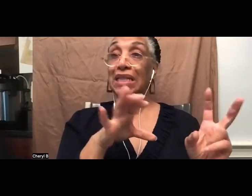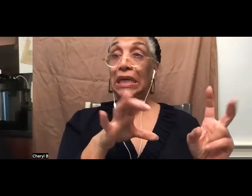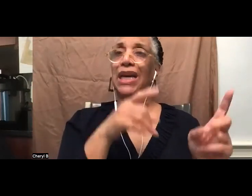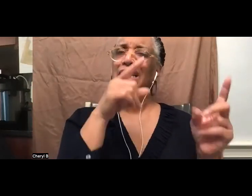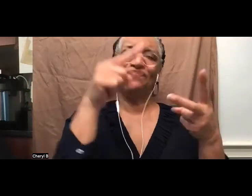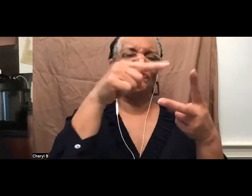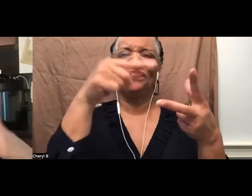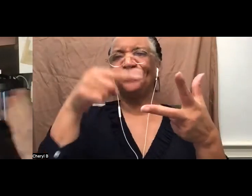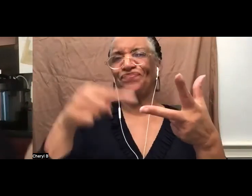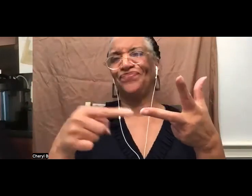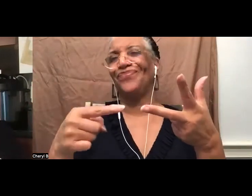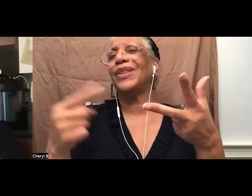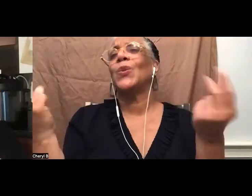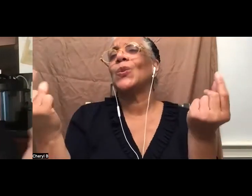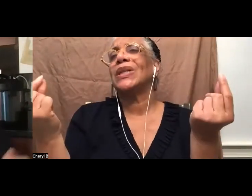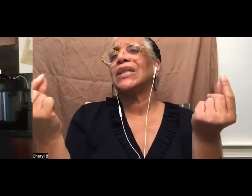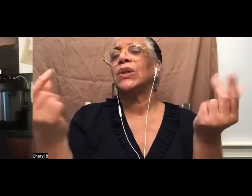or, we paid money on carbon credits.